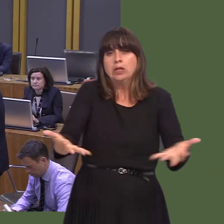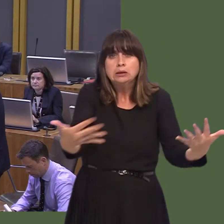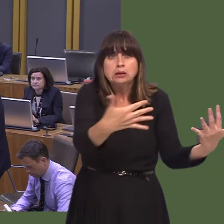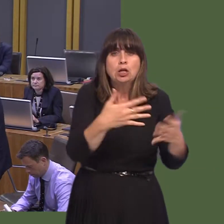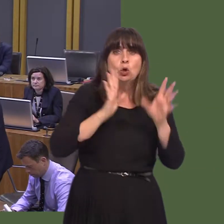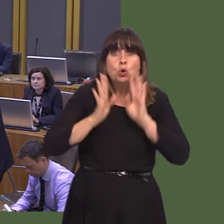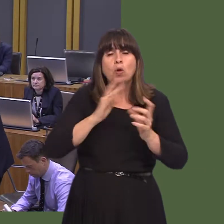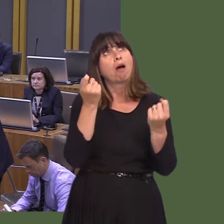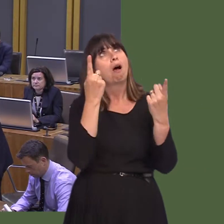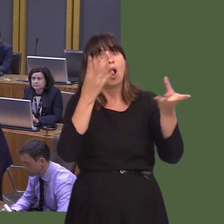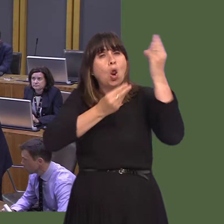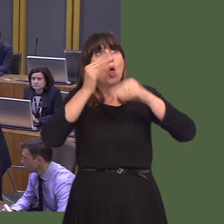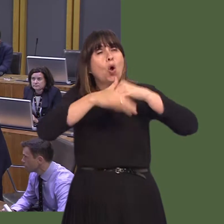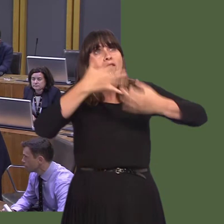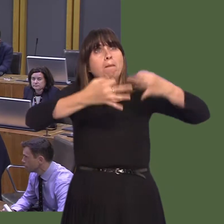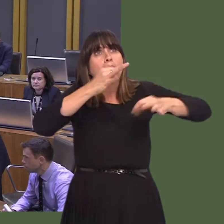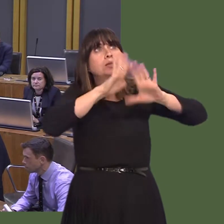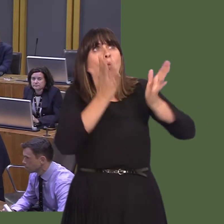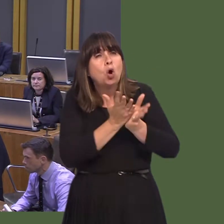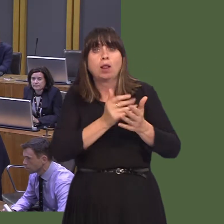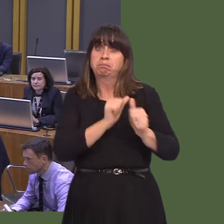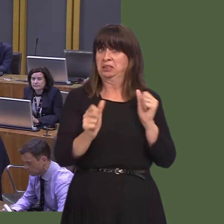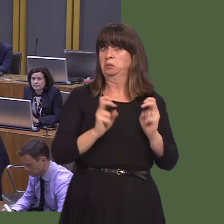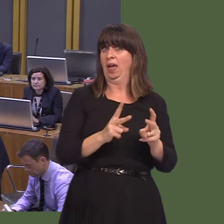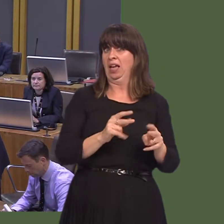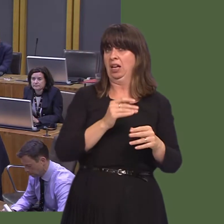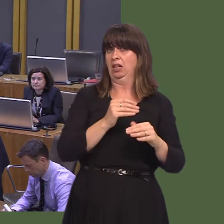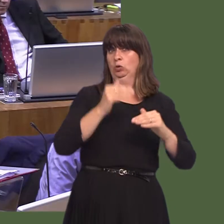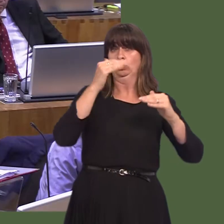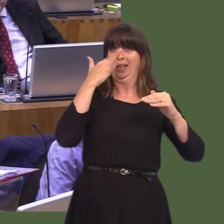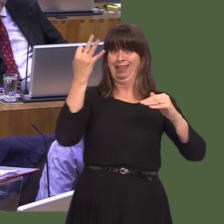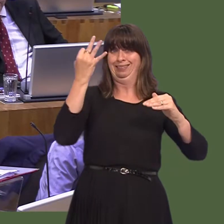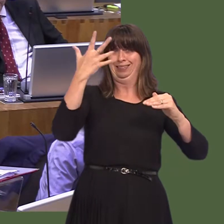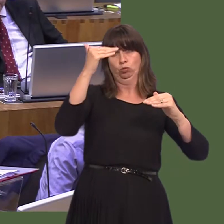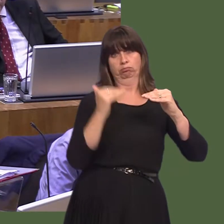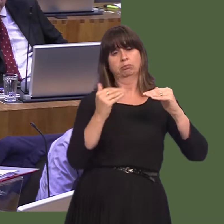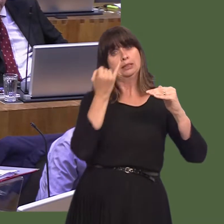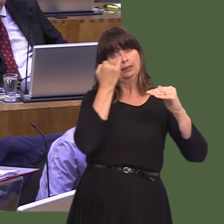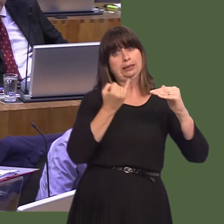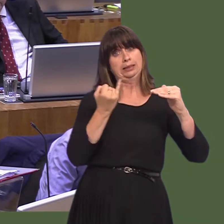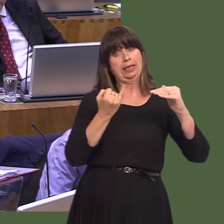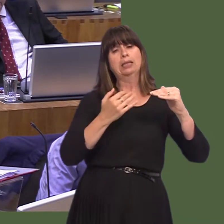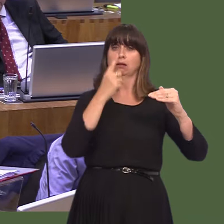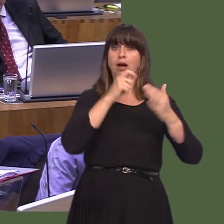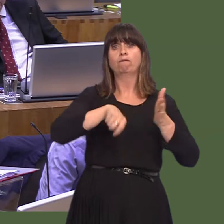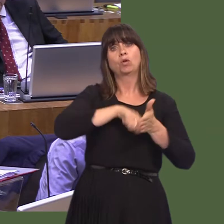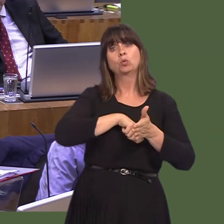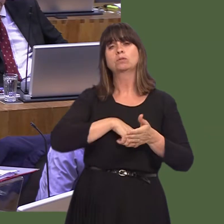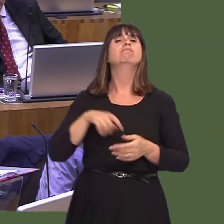I have to say, we have seen one electoral event in the UK, namely the Scottish referendum,